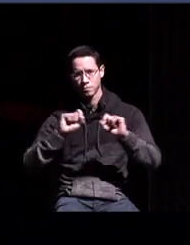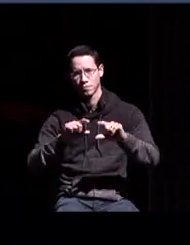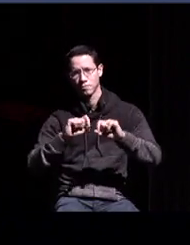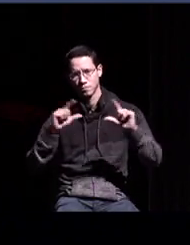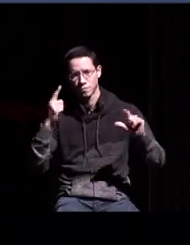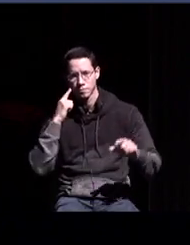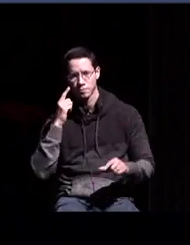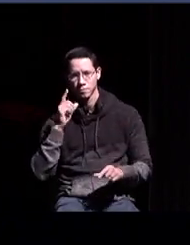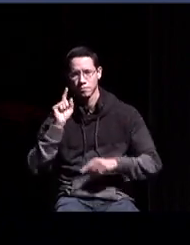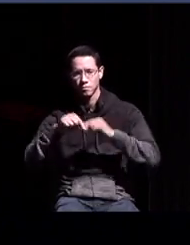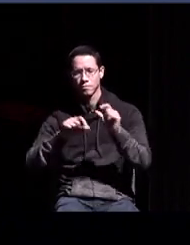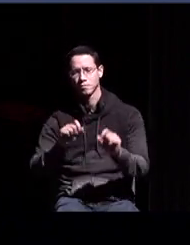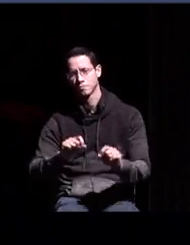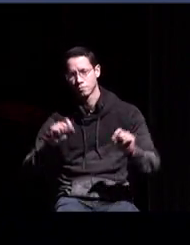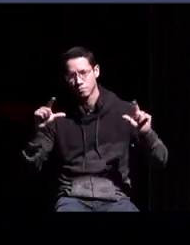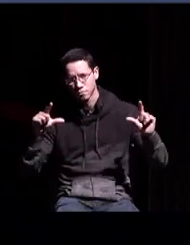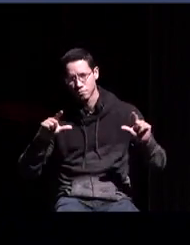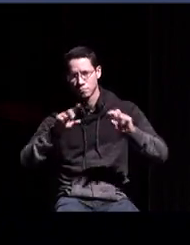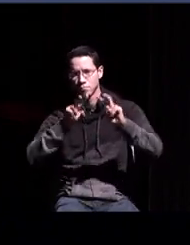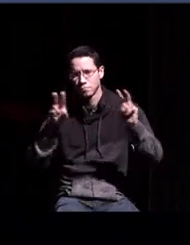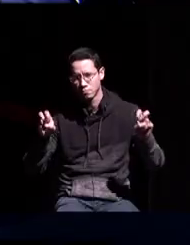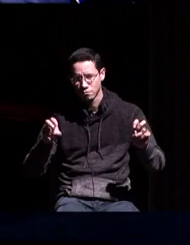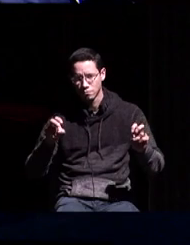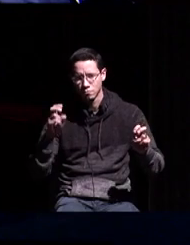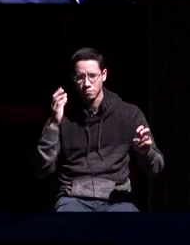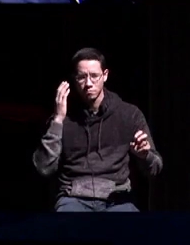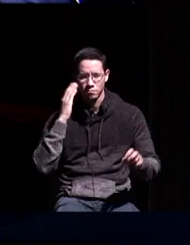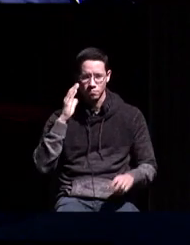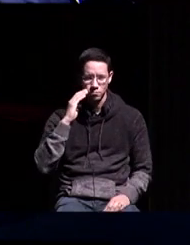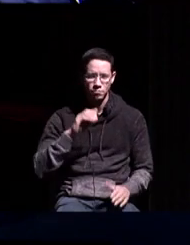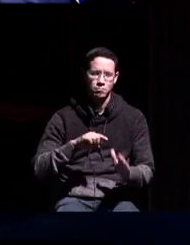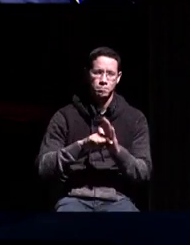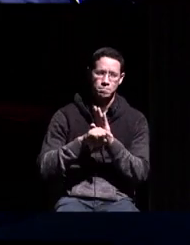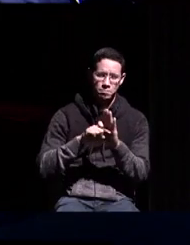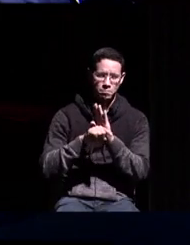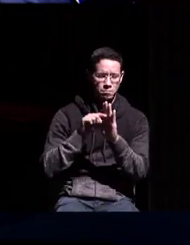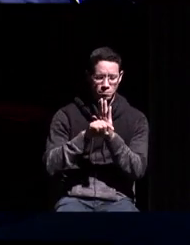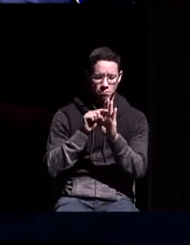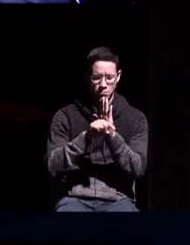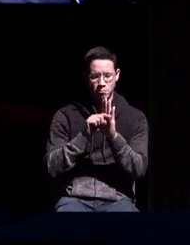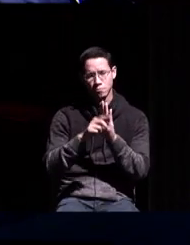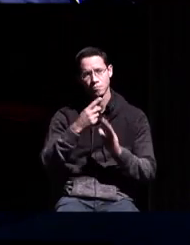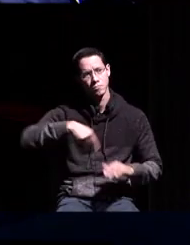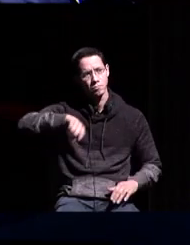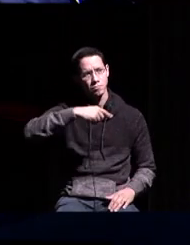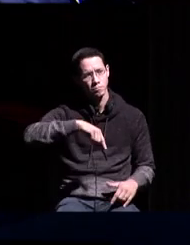use the subjects in your research and works and professional actions.